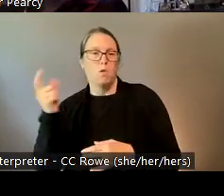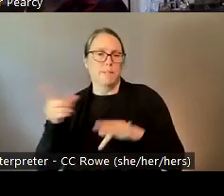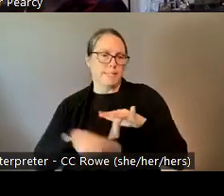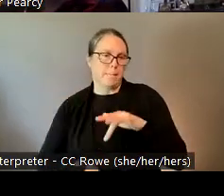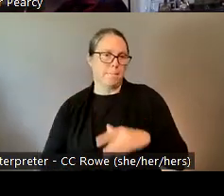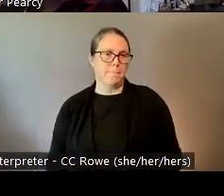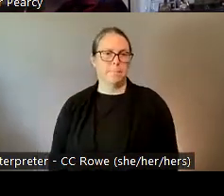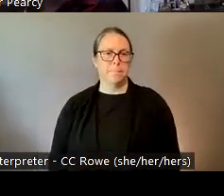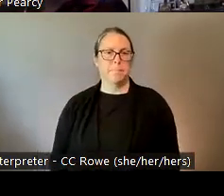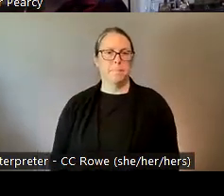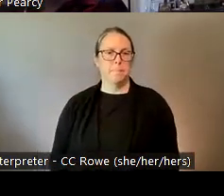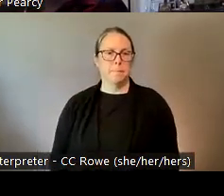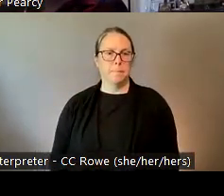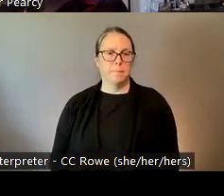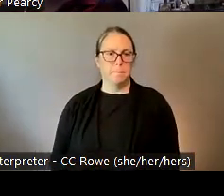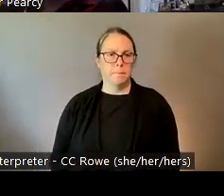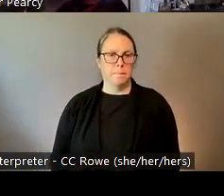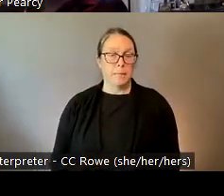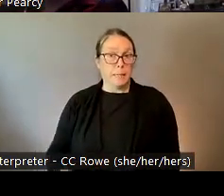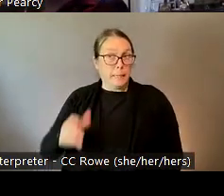And hearing an embedded link within a document